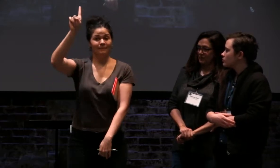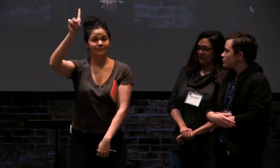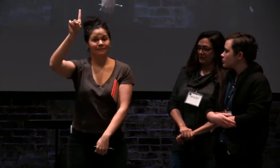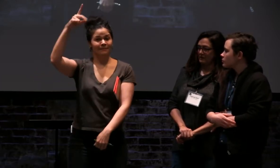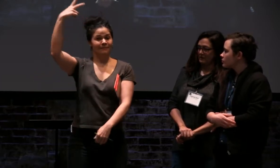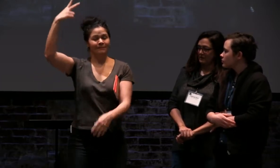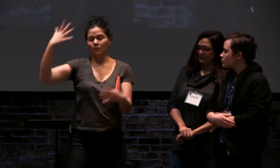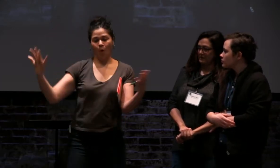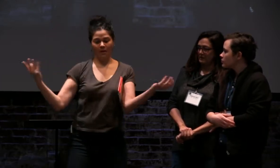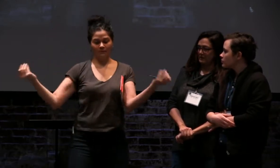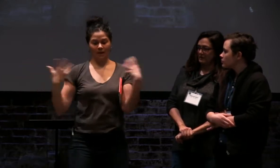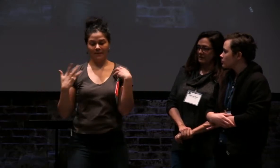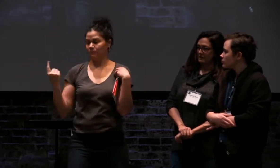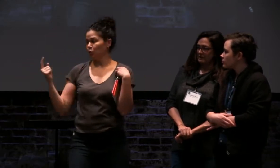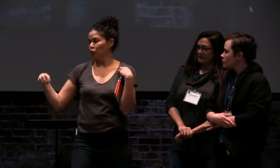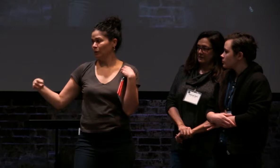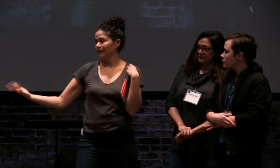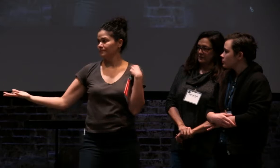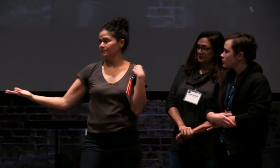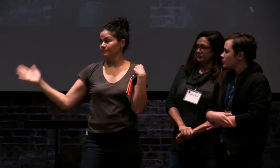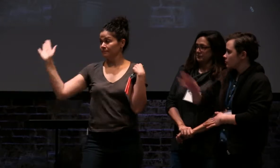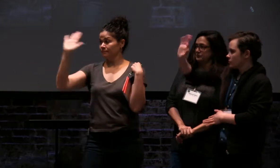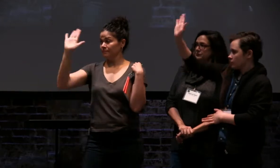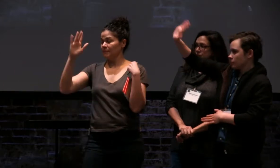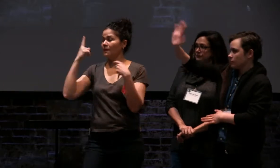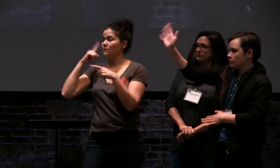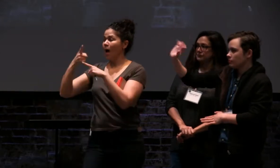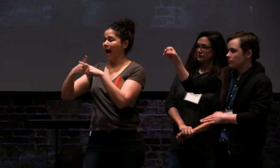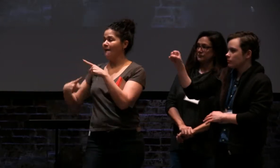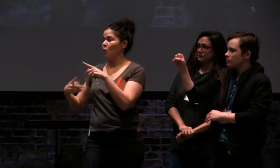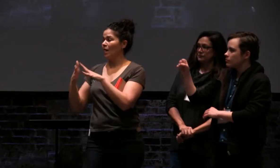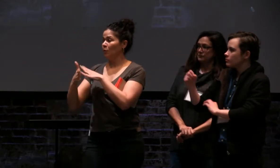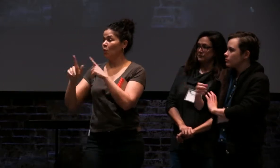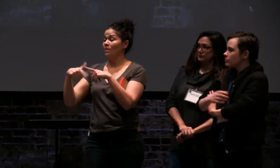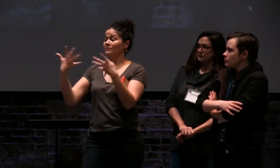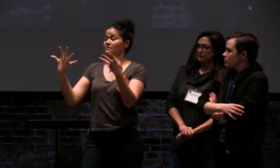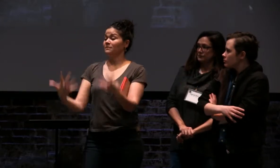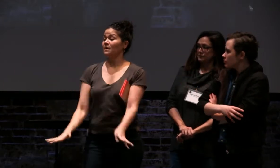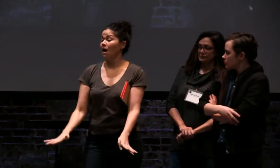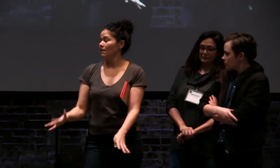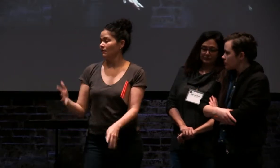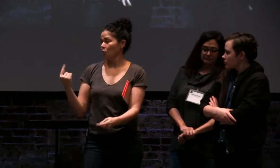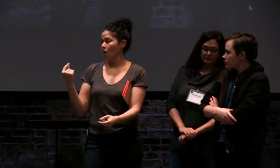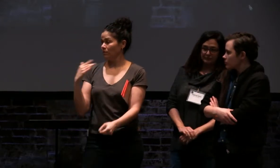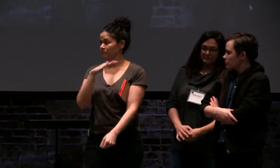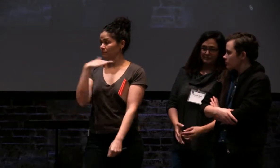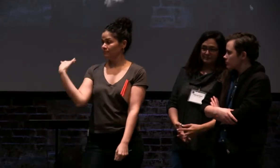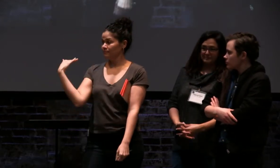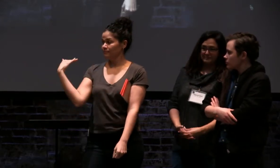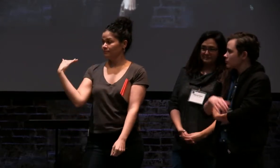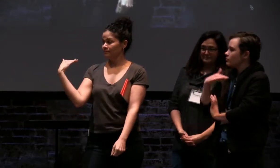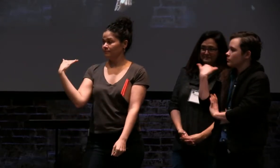Do you want a cut off? Do you want a finger, a hand, a flag, a wave? I will give you that for when you are